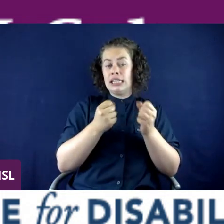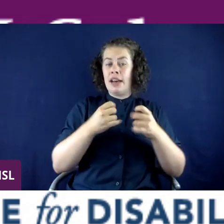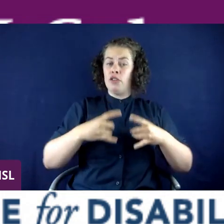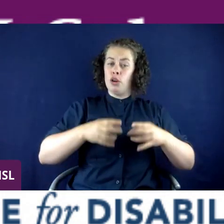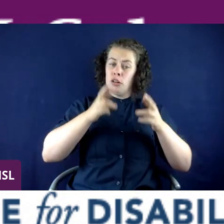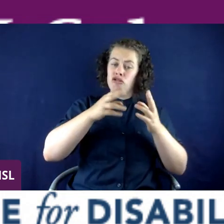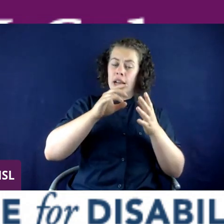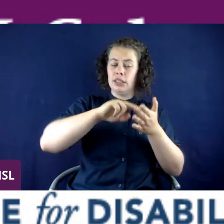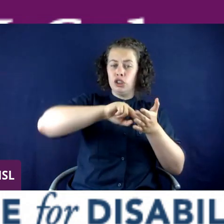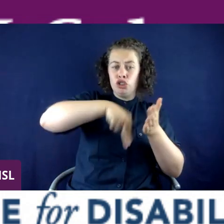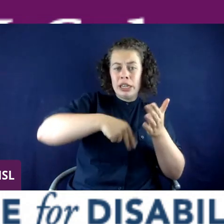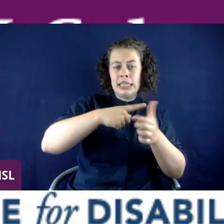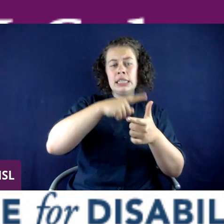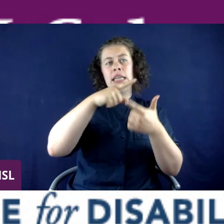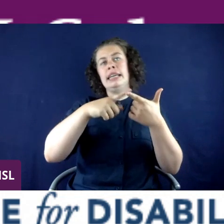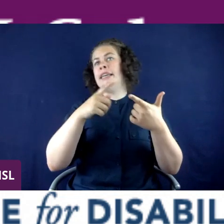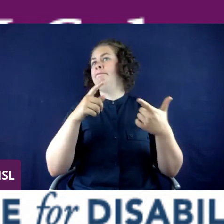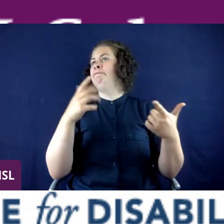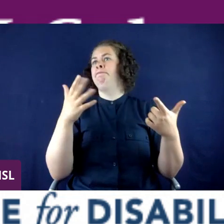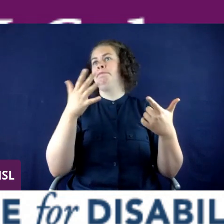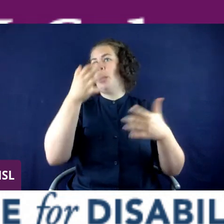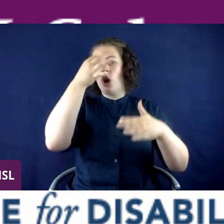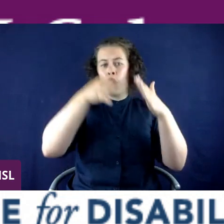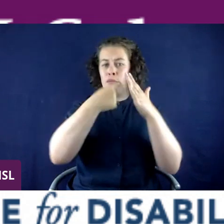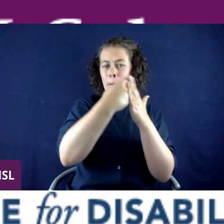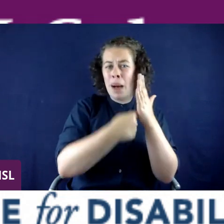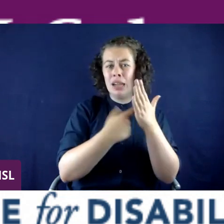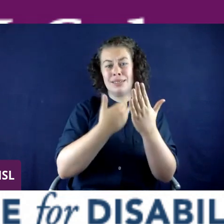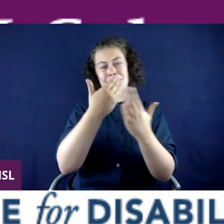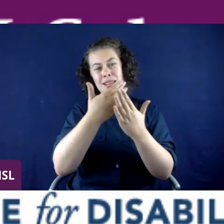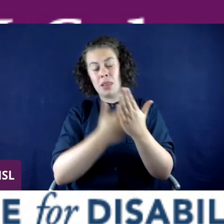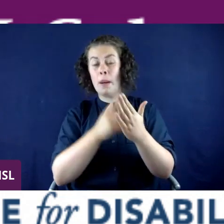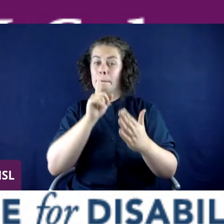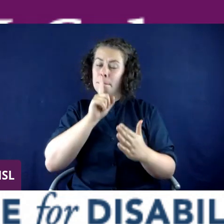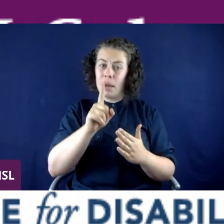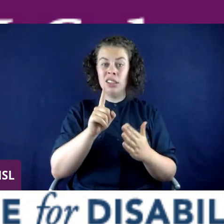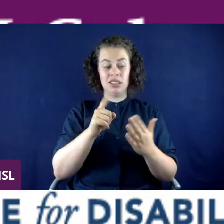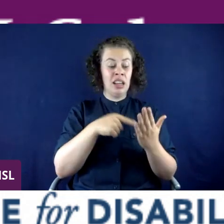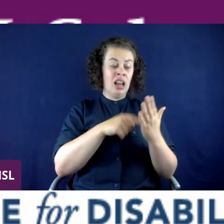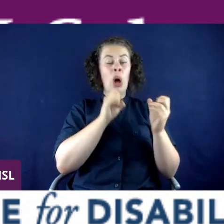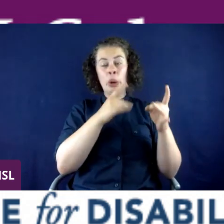treaties, through other policies and global conversations etc, but you really have this intentional outreach to